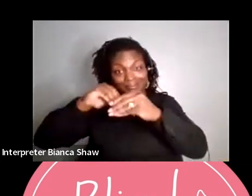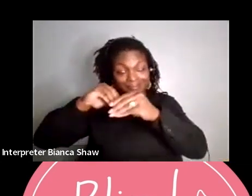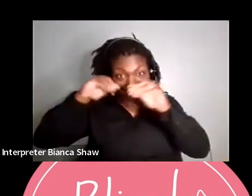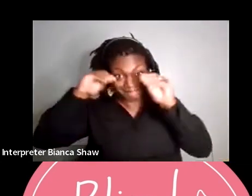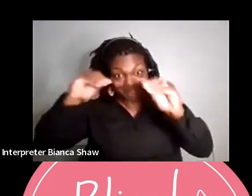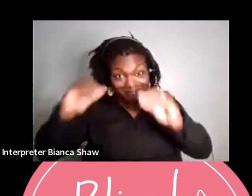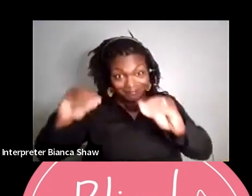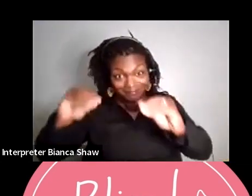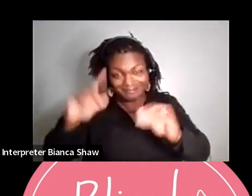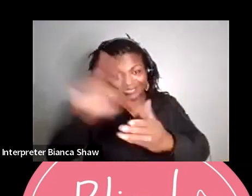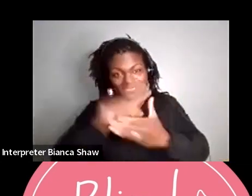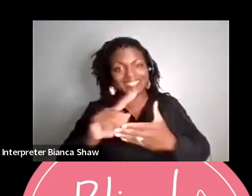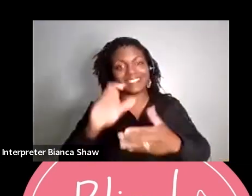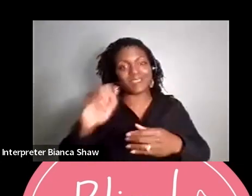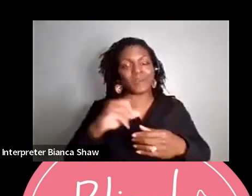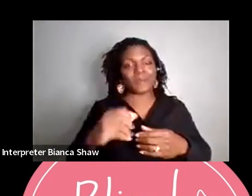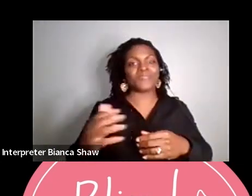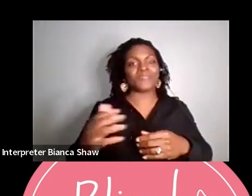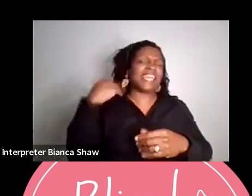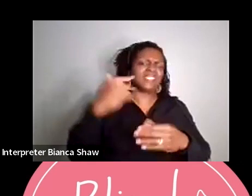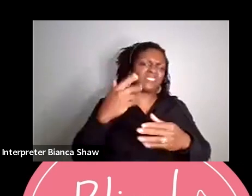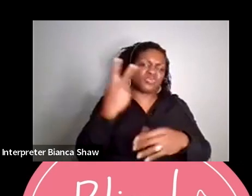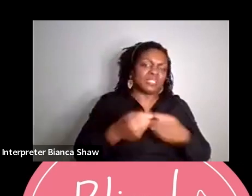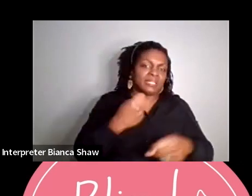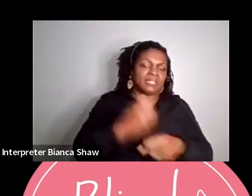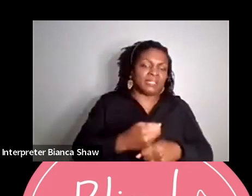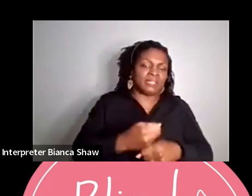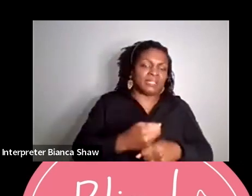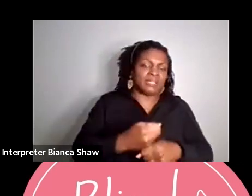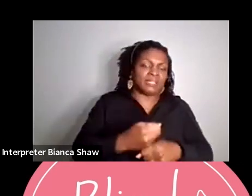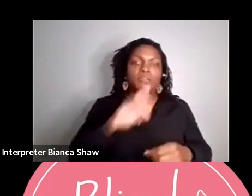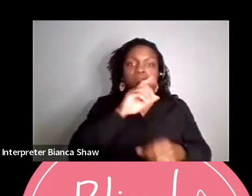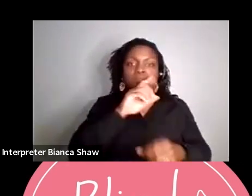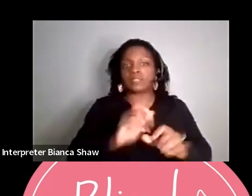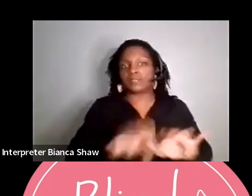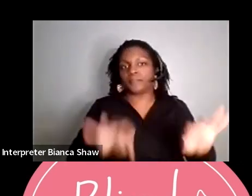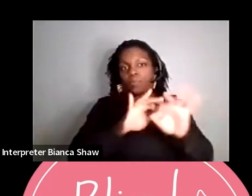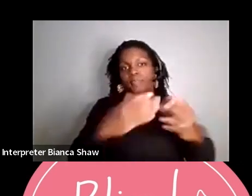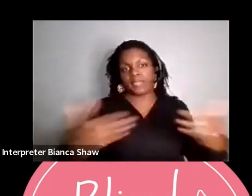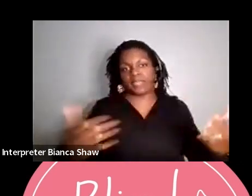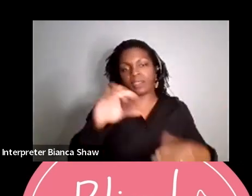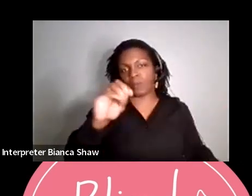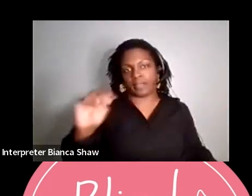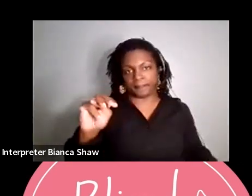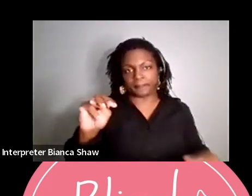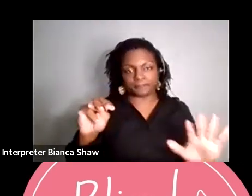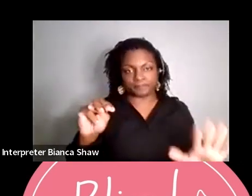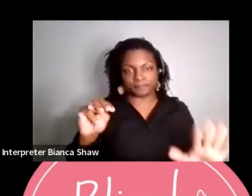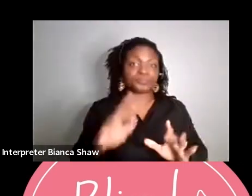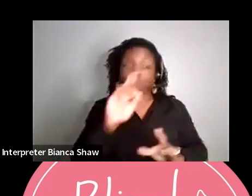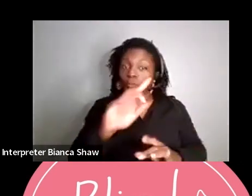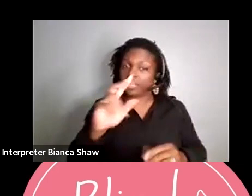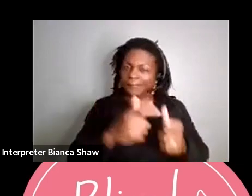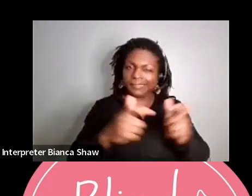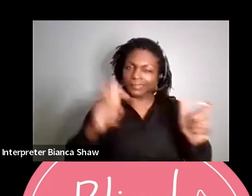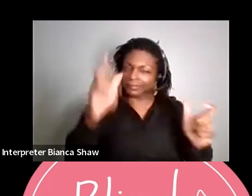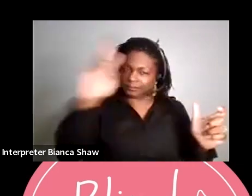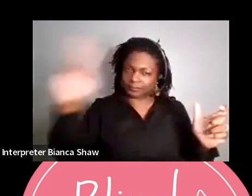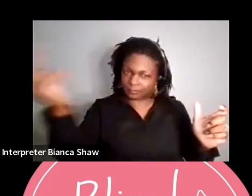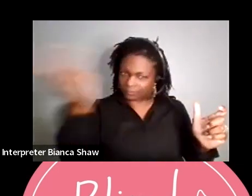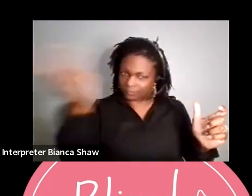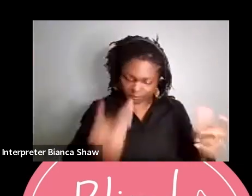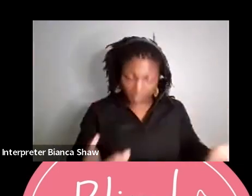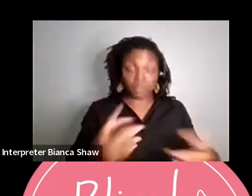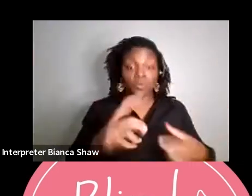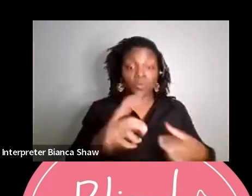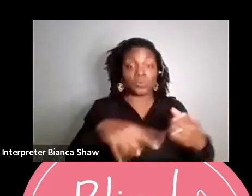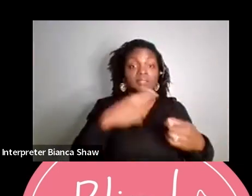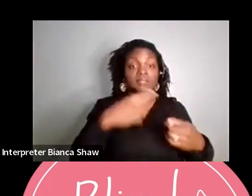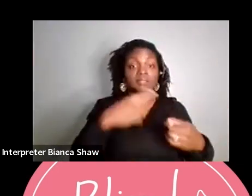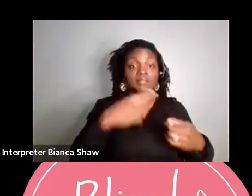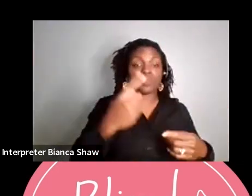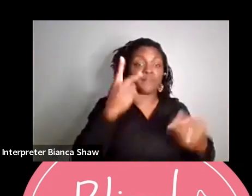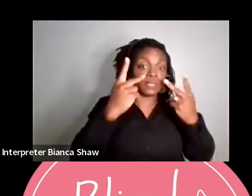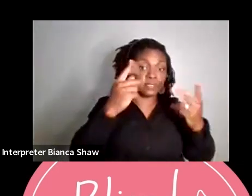And so one of the really important things is orientation mobility and one of the big, biggest misconceptions, i'll say it again is, everyone thinks so when you say someone's visually impaired or blind they are